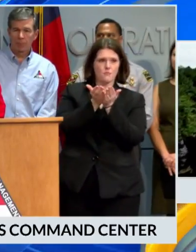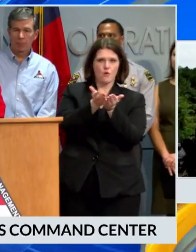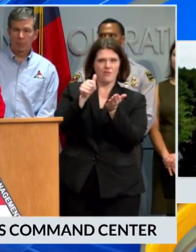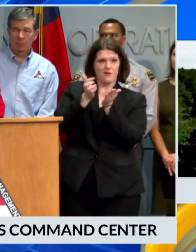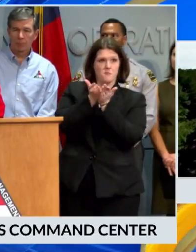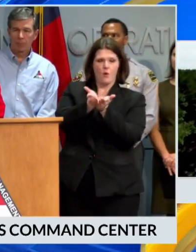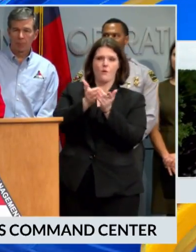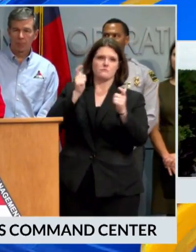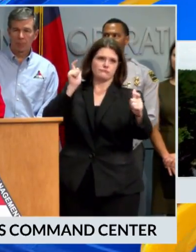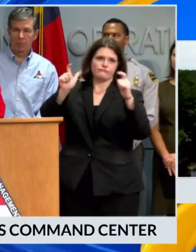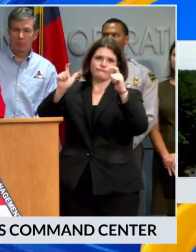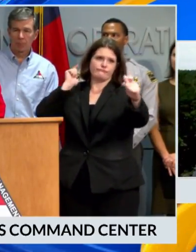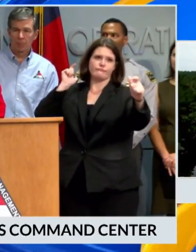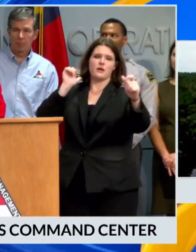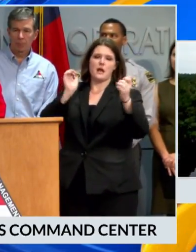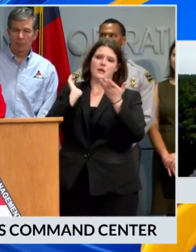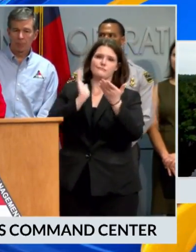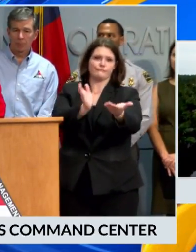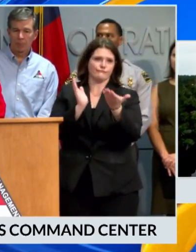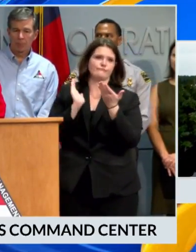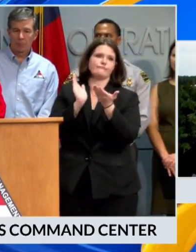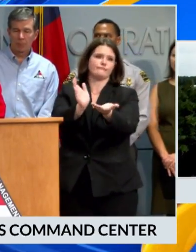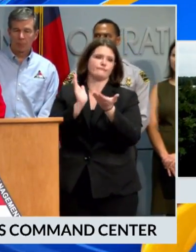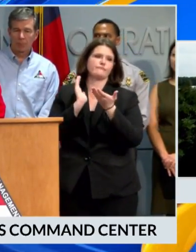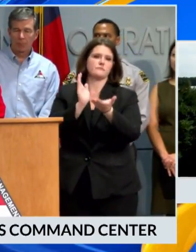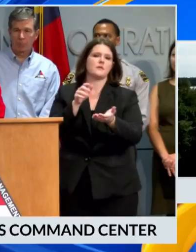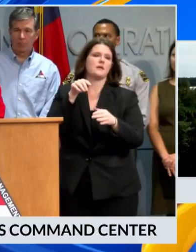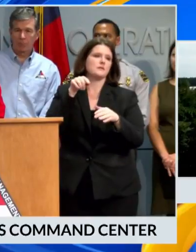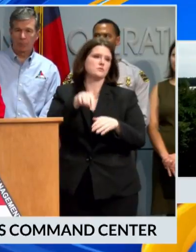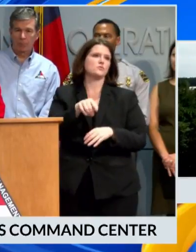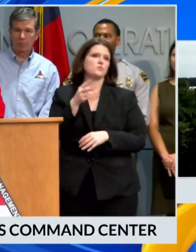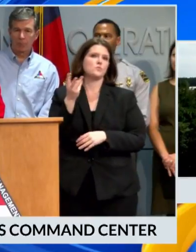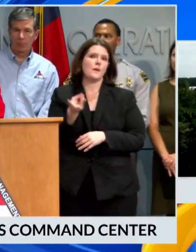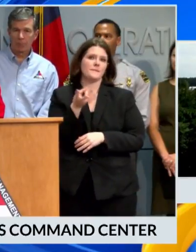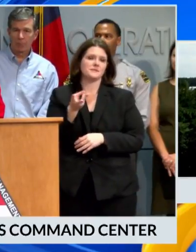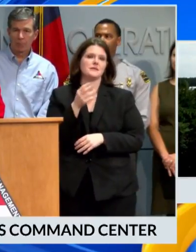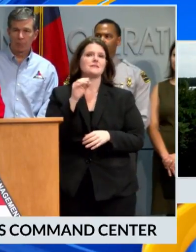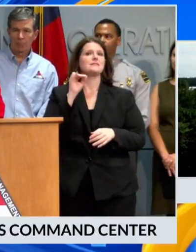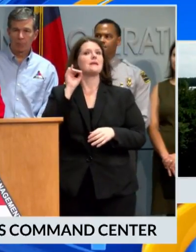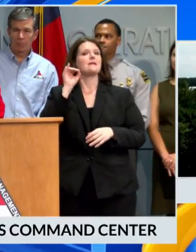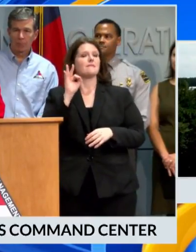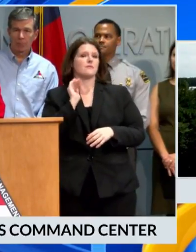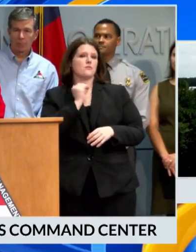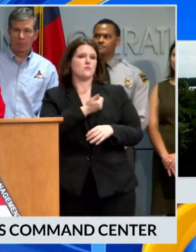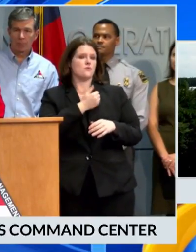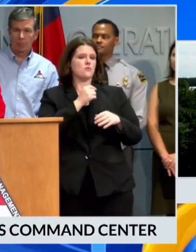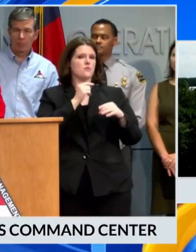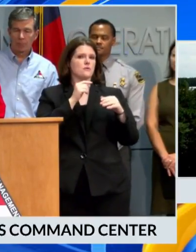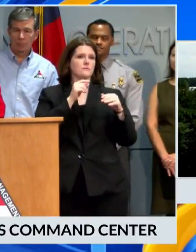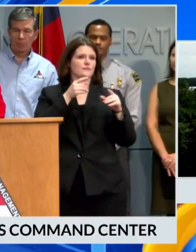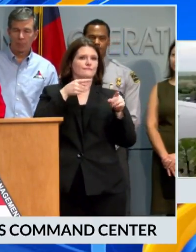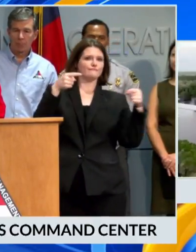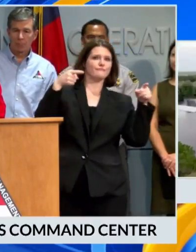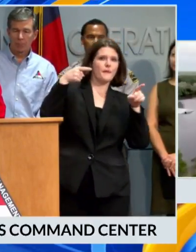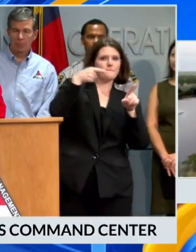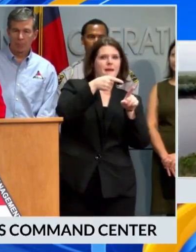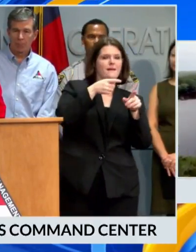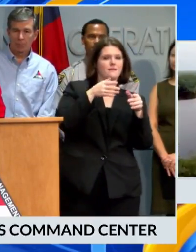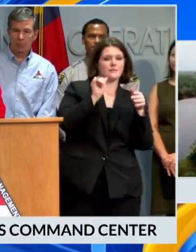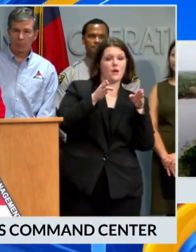MOREHEAD AND WILMINGTON BY TOMORROW. WE WILL BE ABLE TO SUPPORT THIS VESSEL AND IT CAN MOVE A LARGE